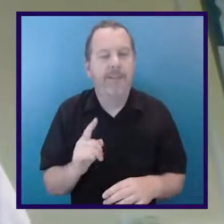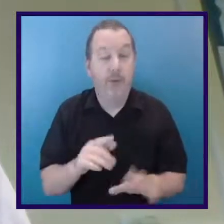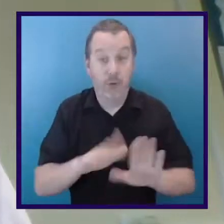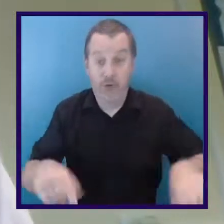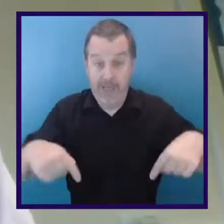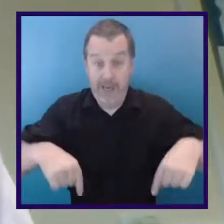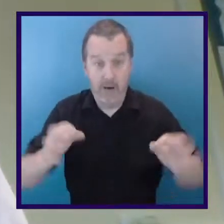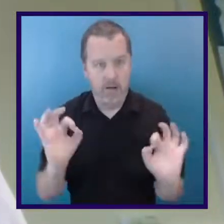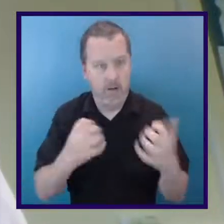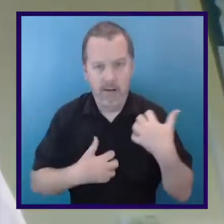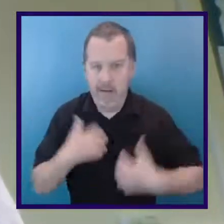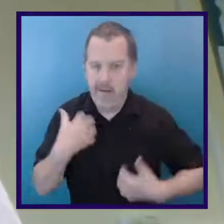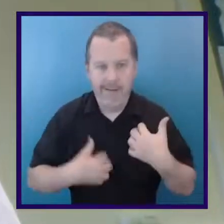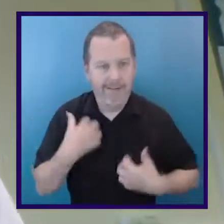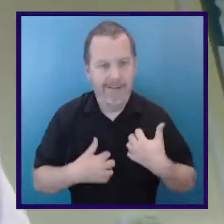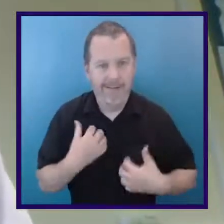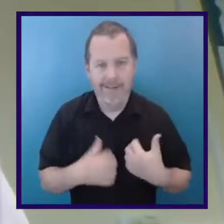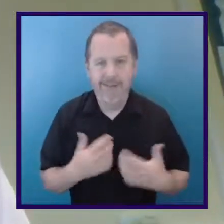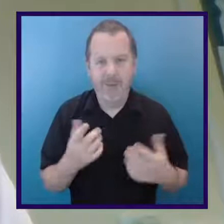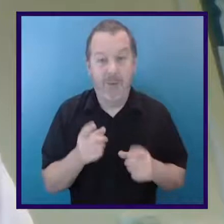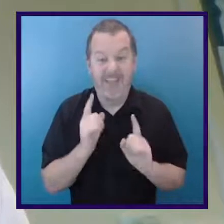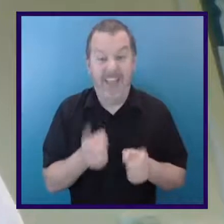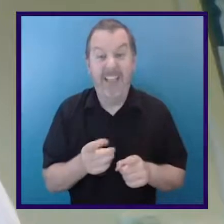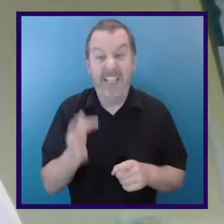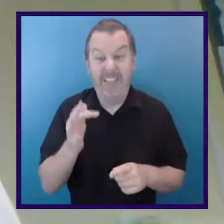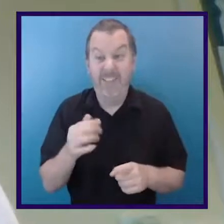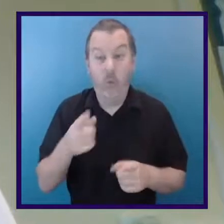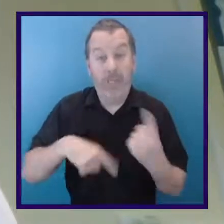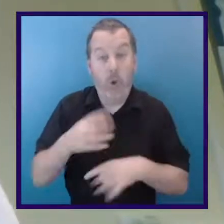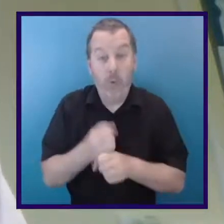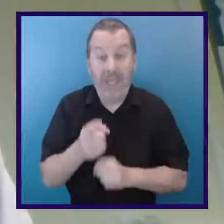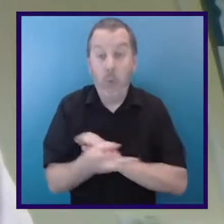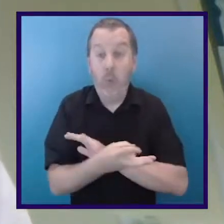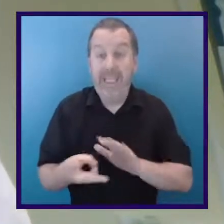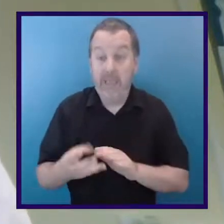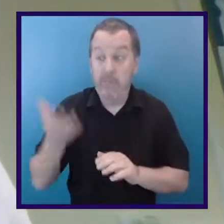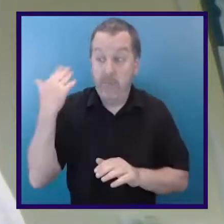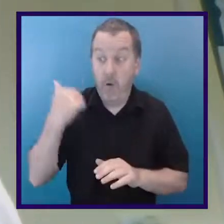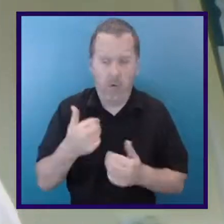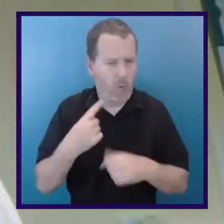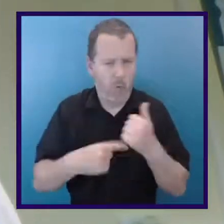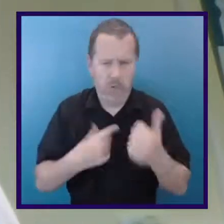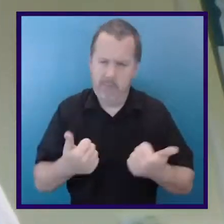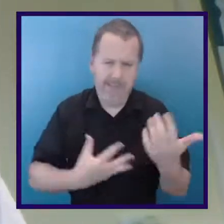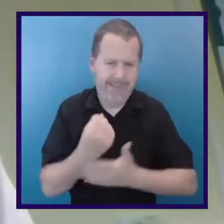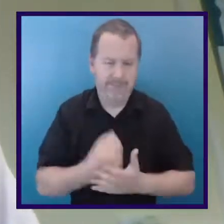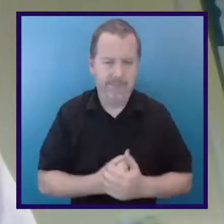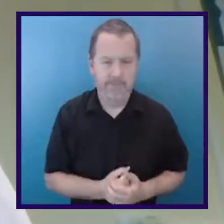that really thrilled, our children, and it was a real celebratory week whenever we were hosting.